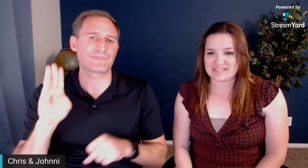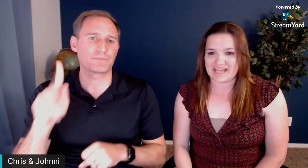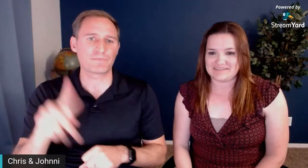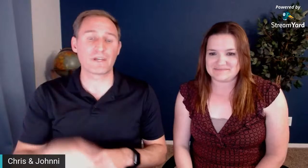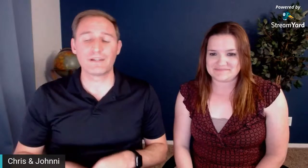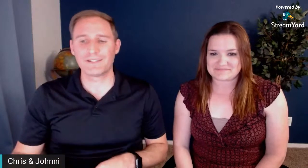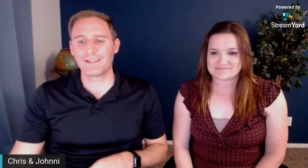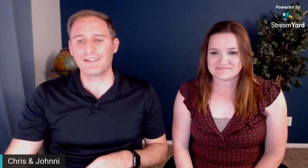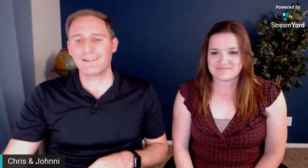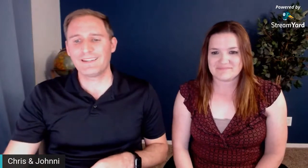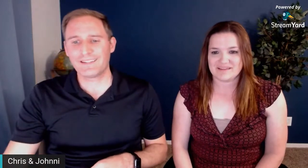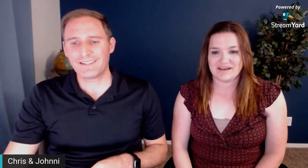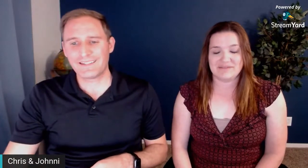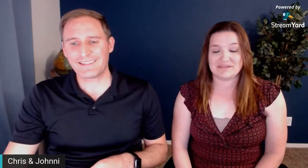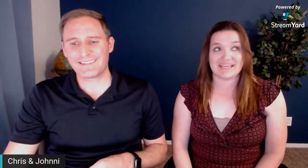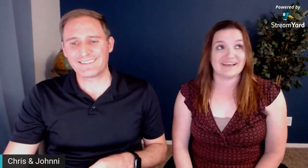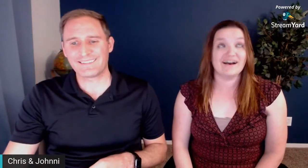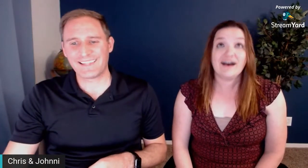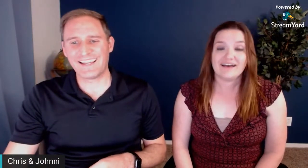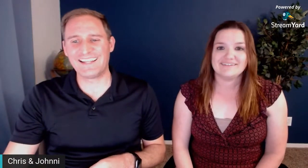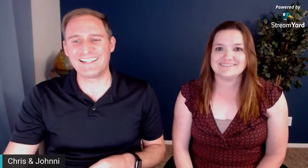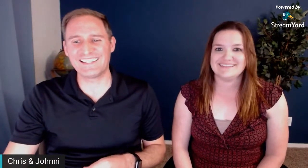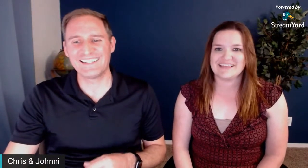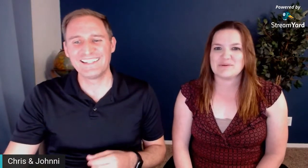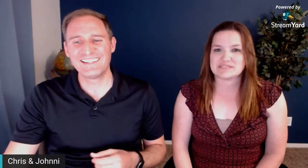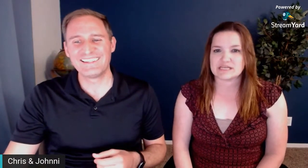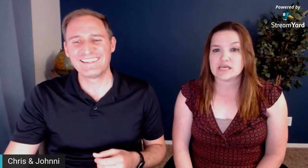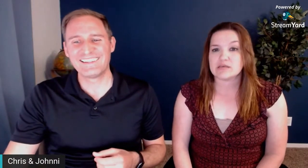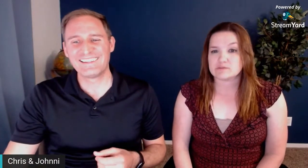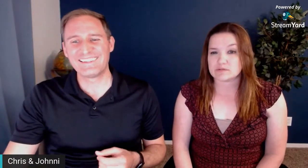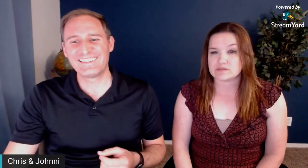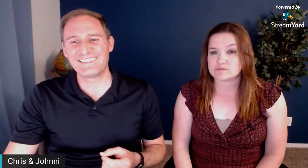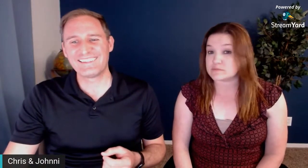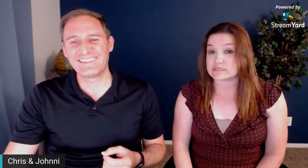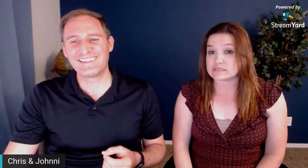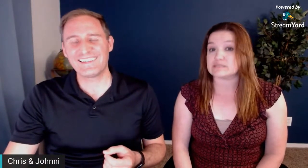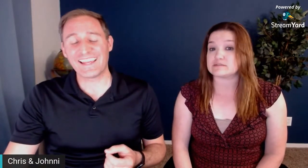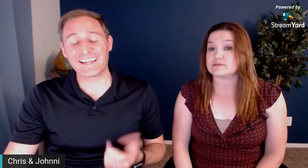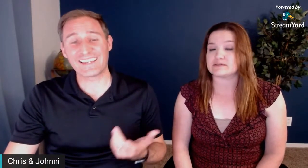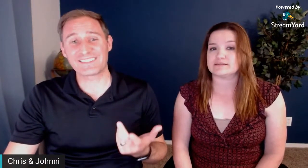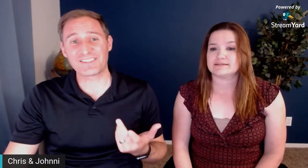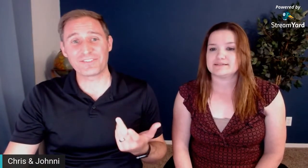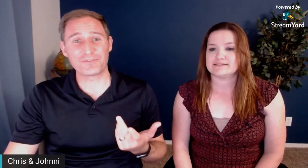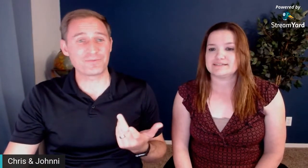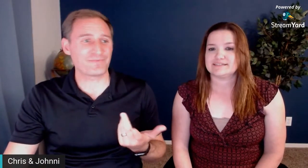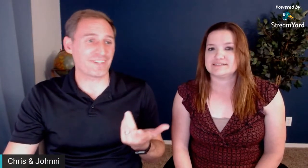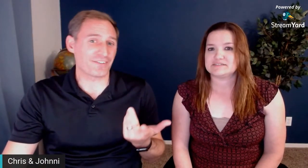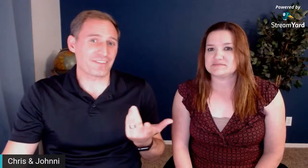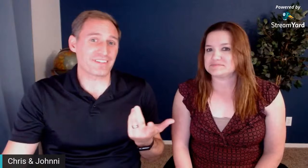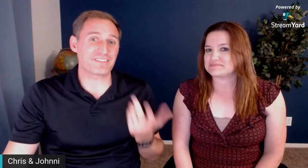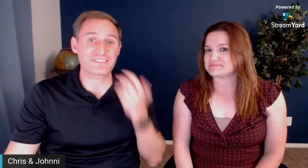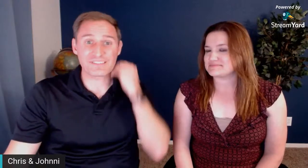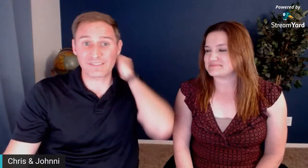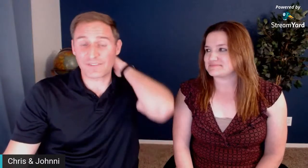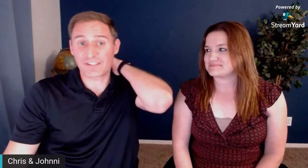yeah but yeah oh it was it was one of those weeks yeah and so you know this is definitely